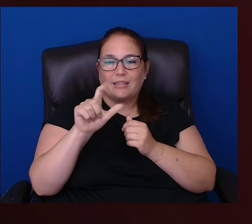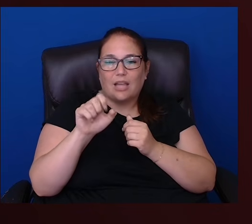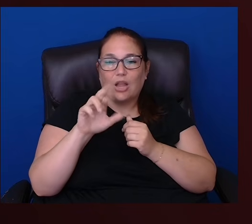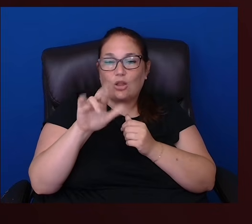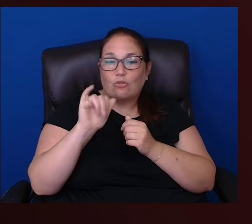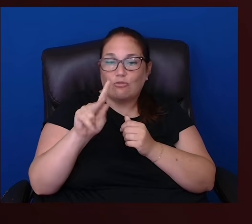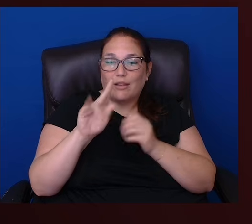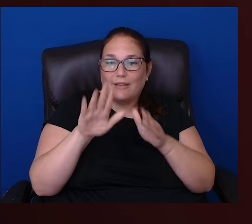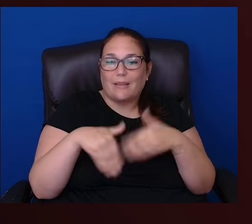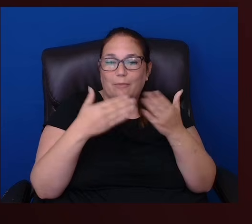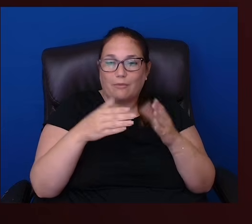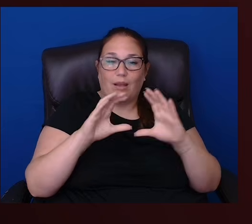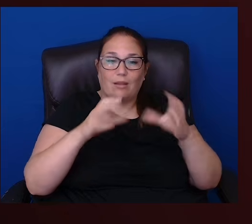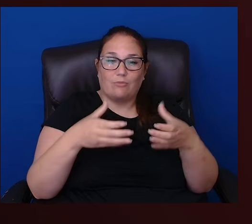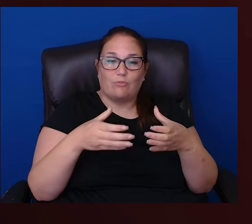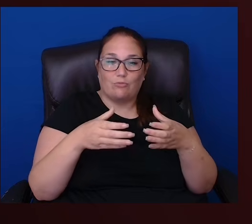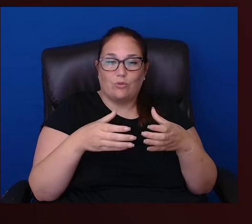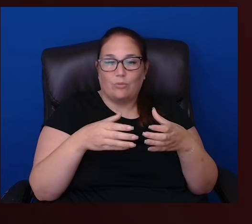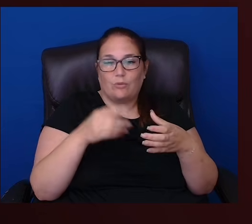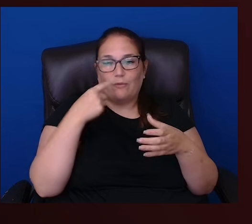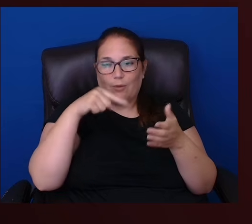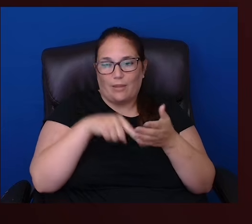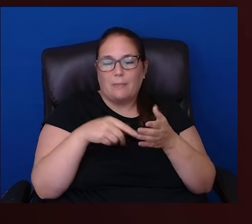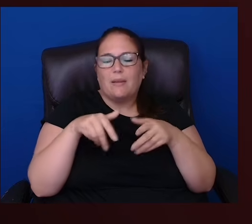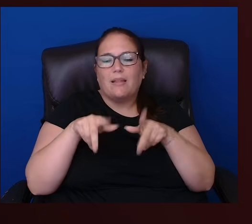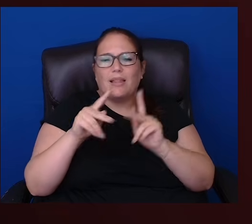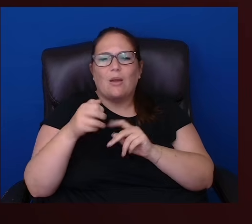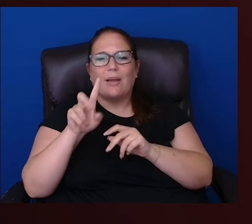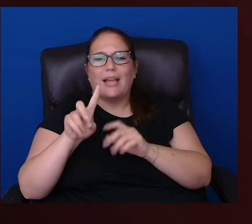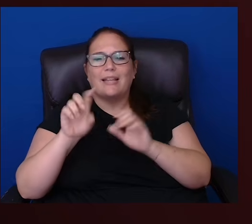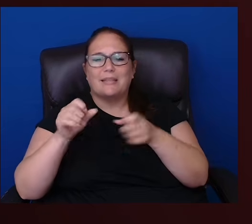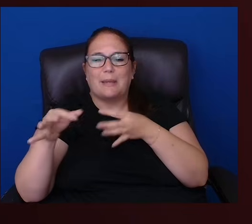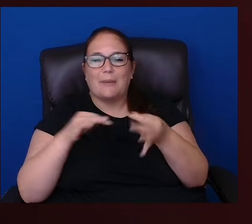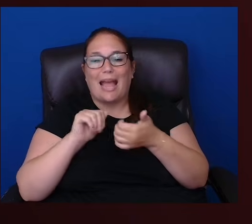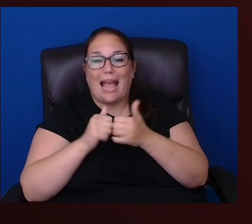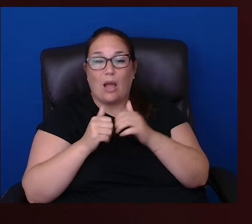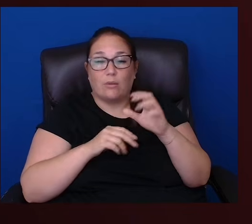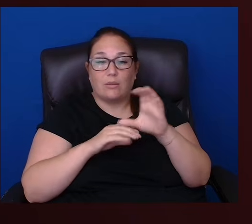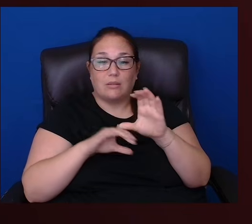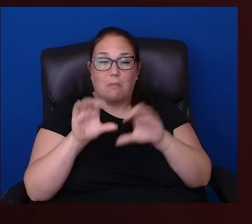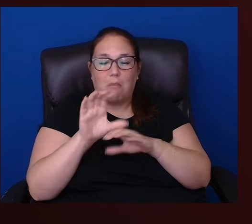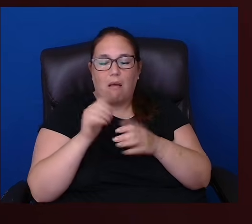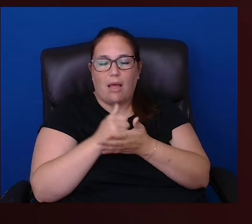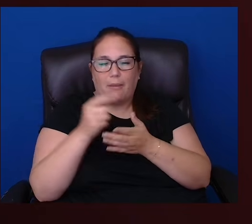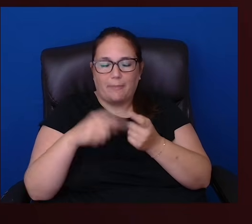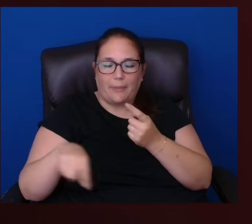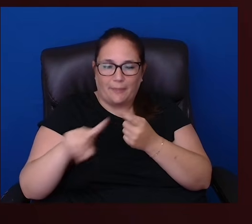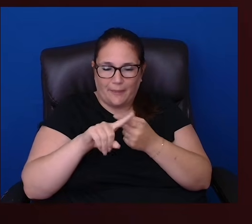And I'm going to let Ed explain how these building blocks help them.